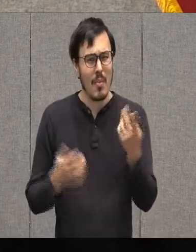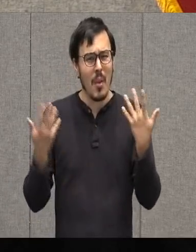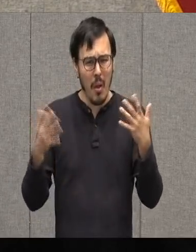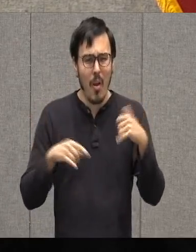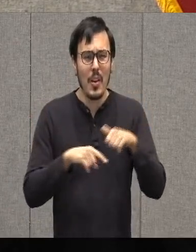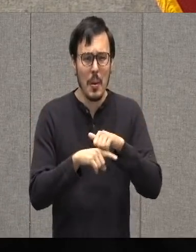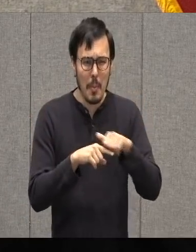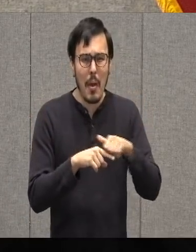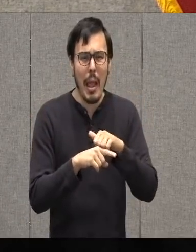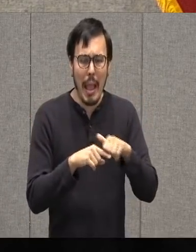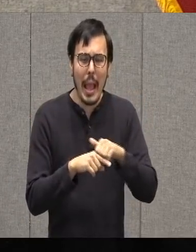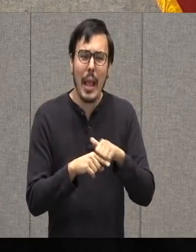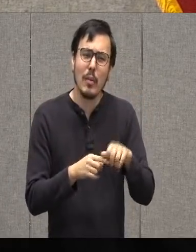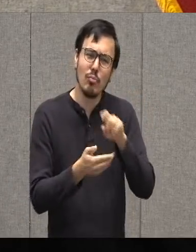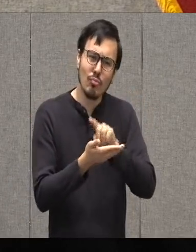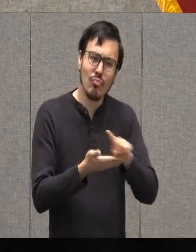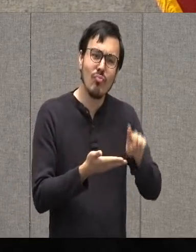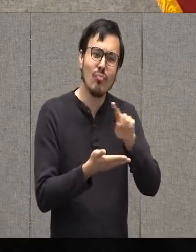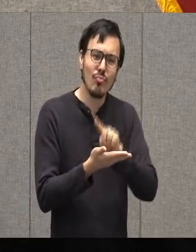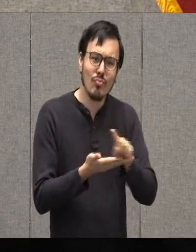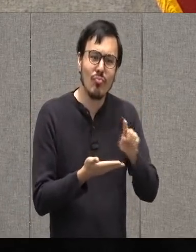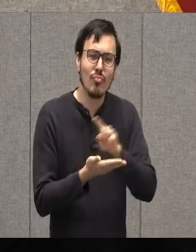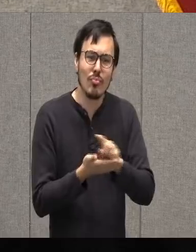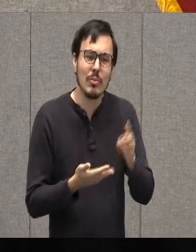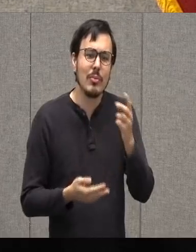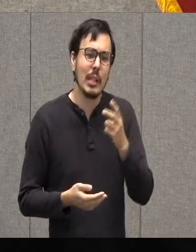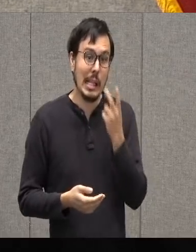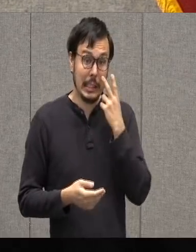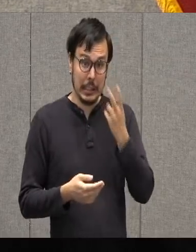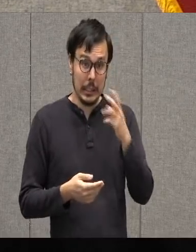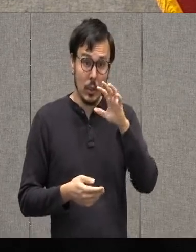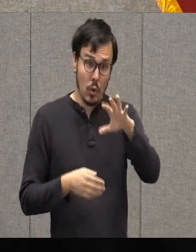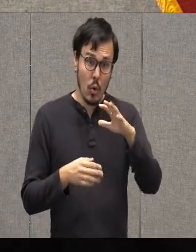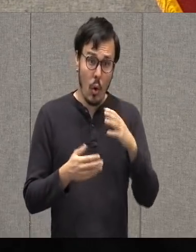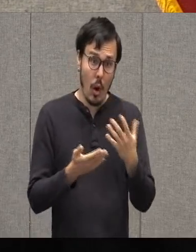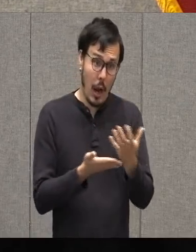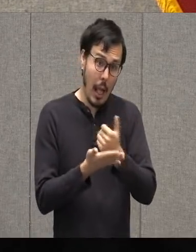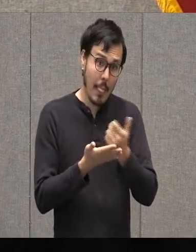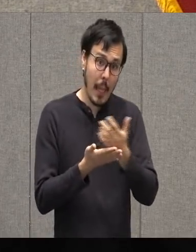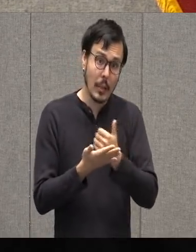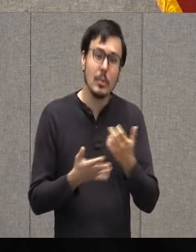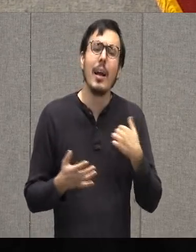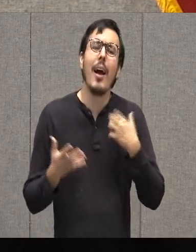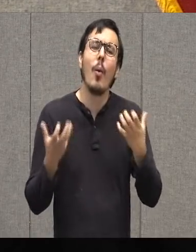over these days. I wanna see what you've been working on. Send us some pictures.